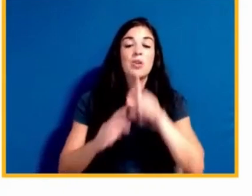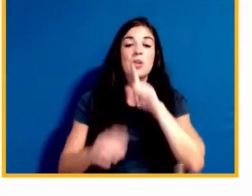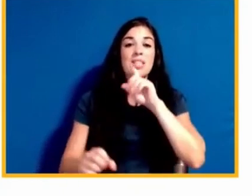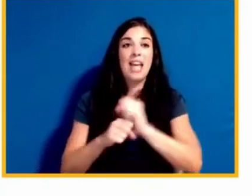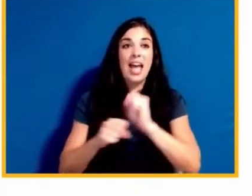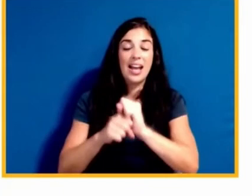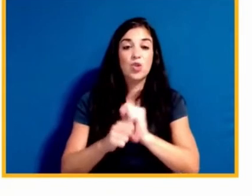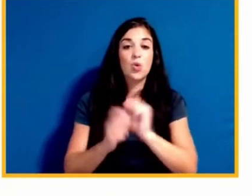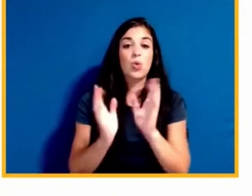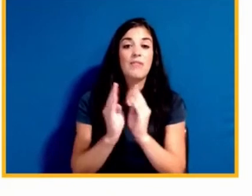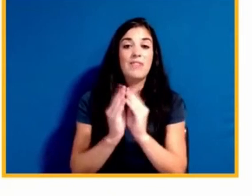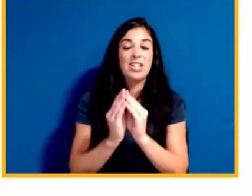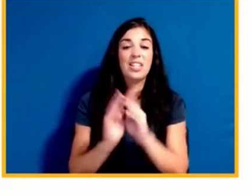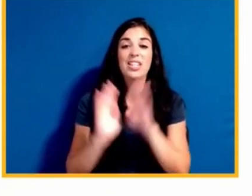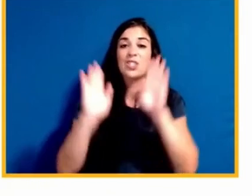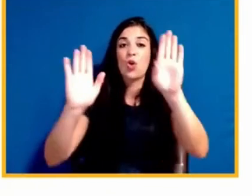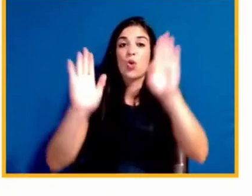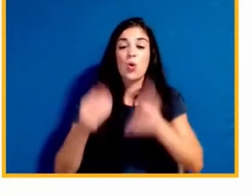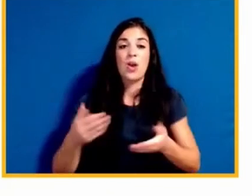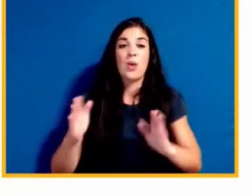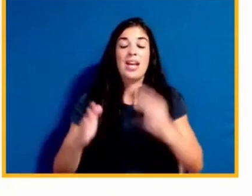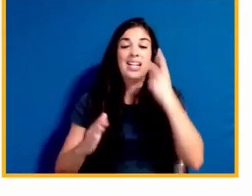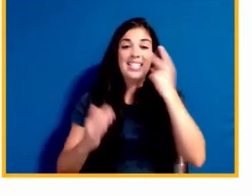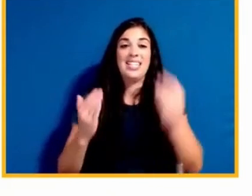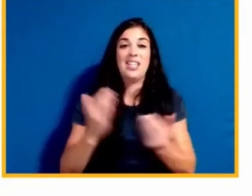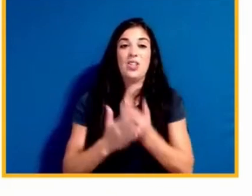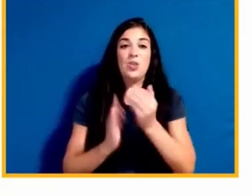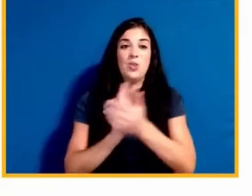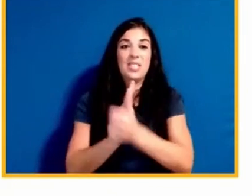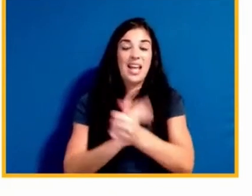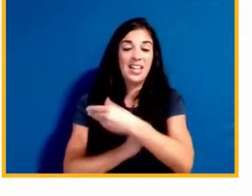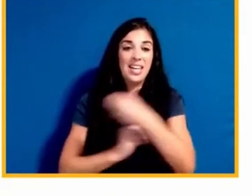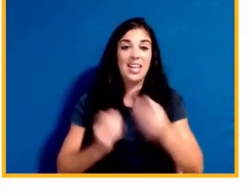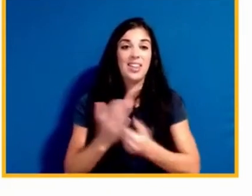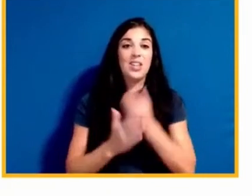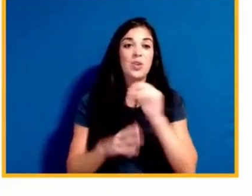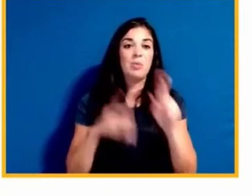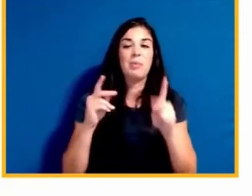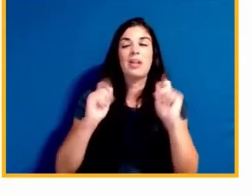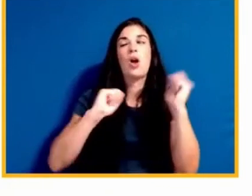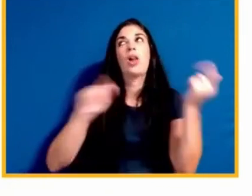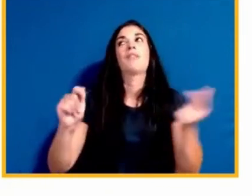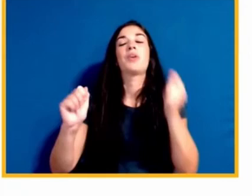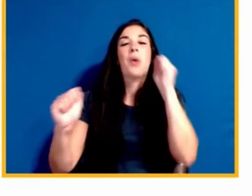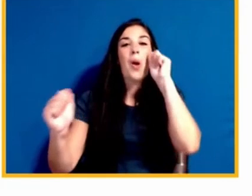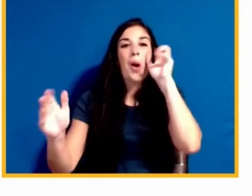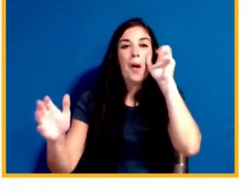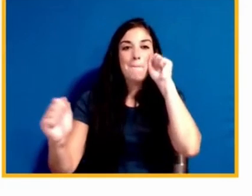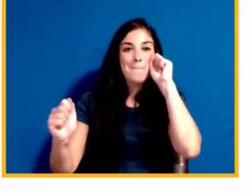is a great way to see all the new talent coming in, and all the new people, you all are just amazing. I'm just blown away, it's